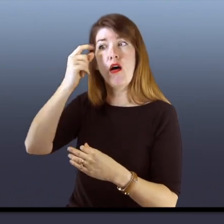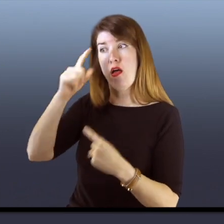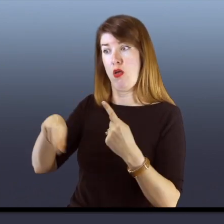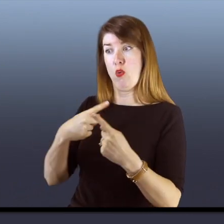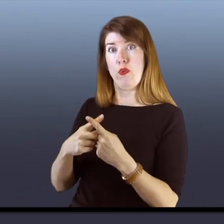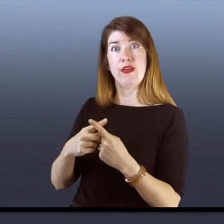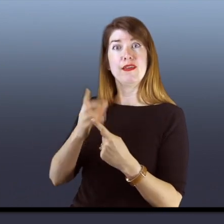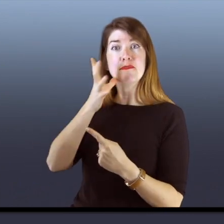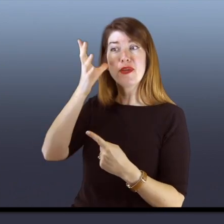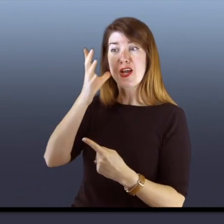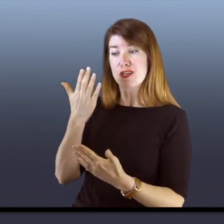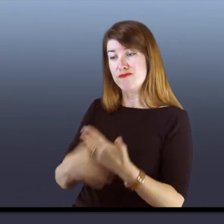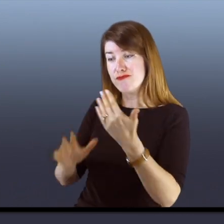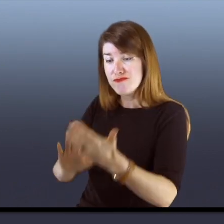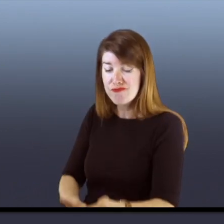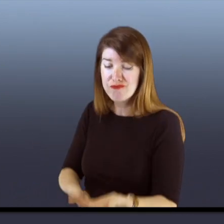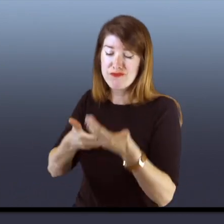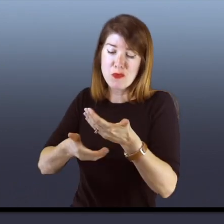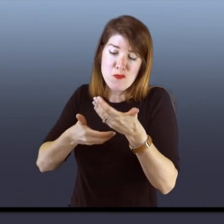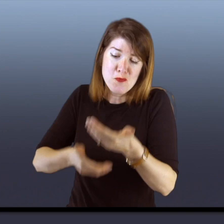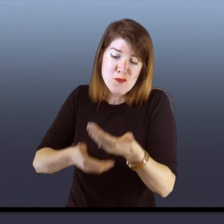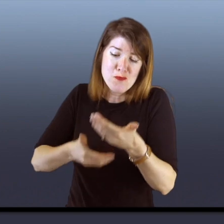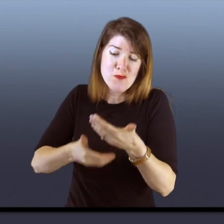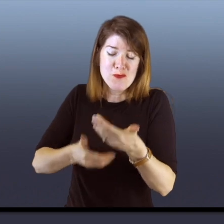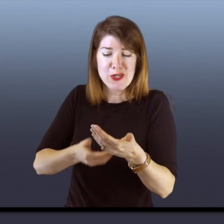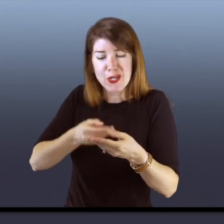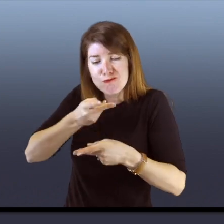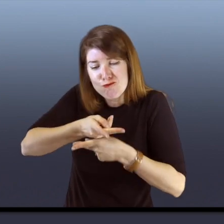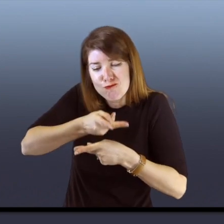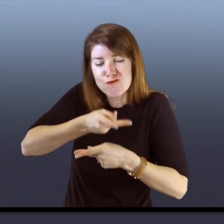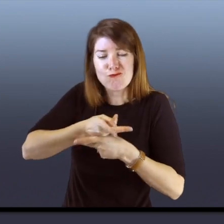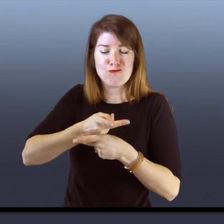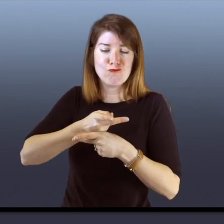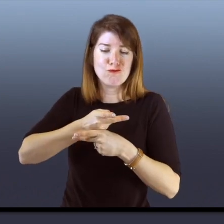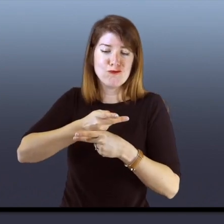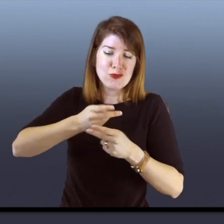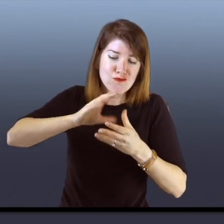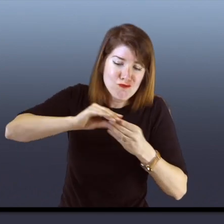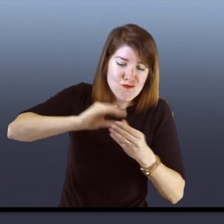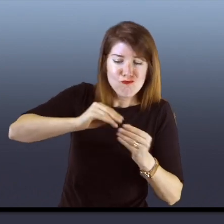they're talking to them, and they are playing with them and providing them nurturing and love.